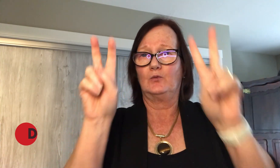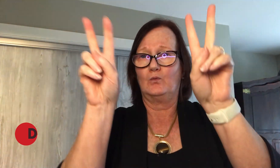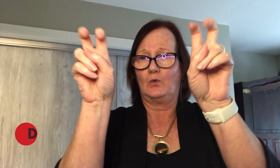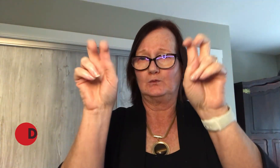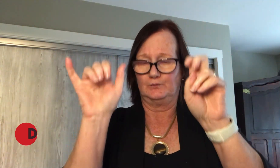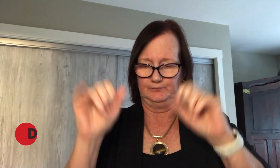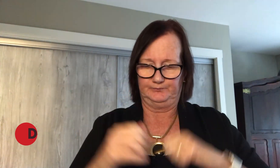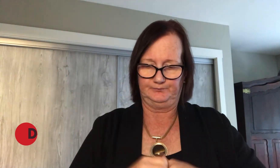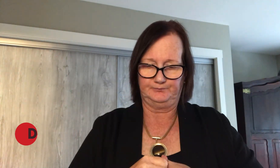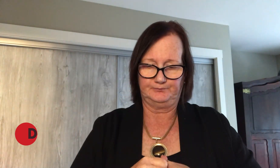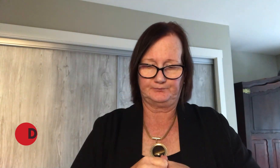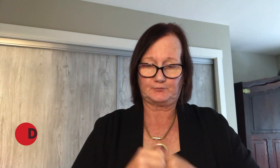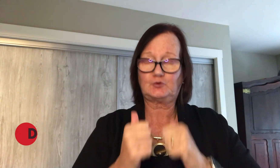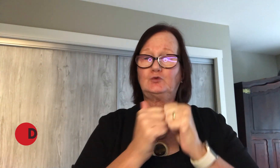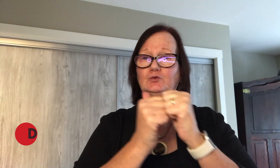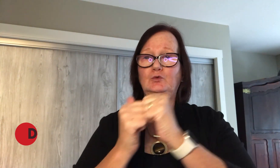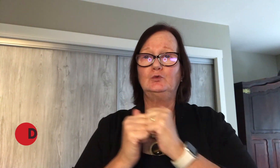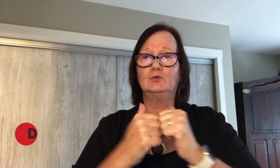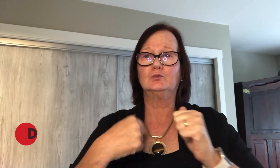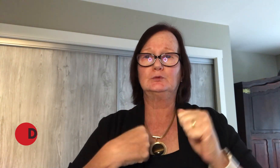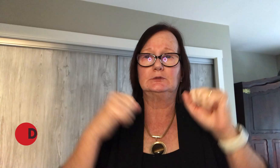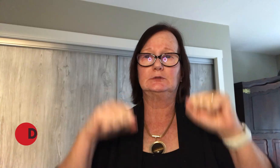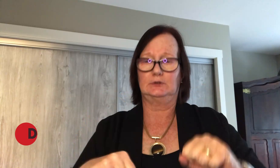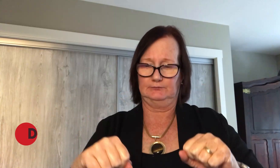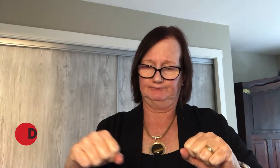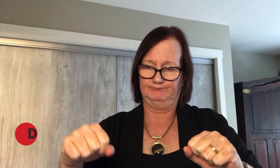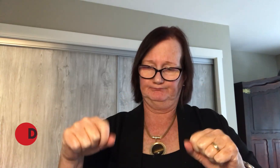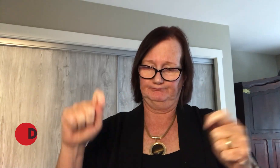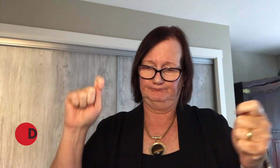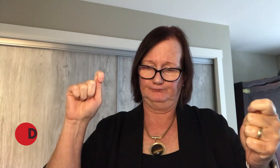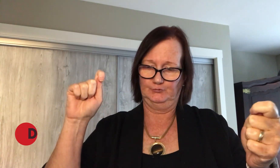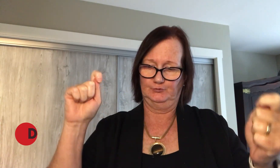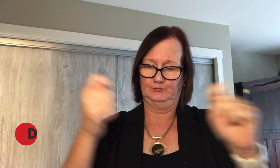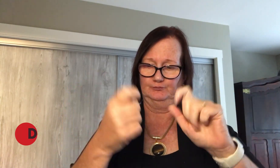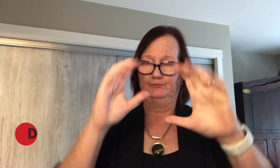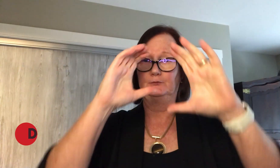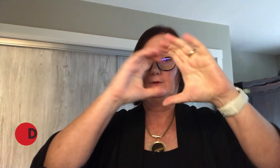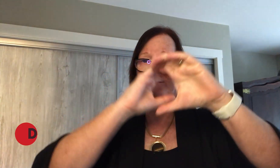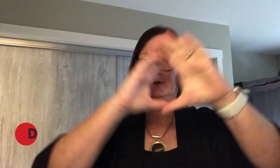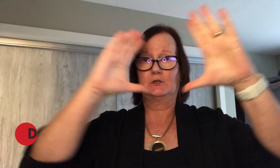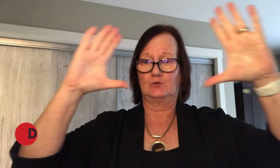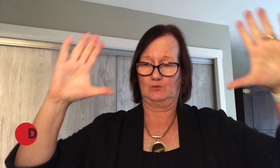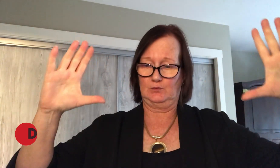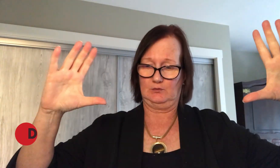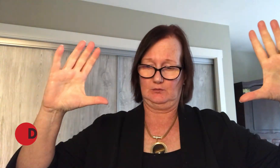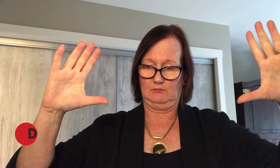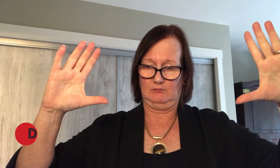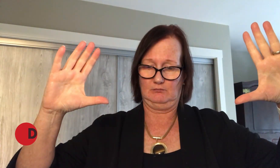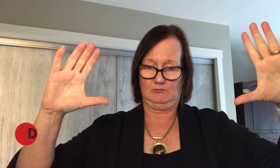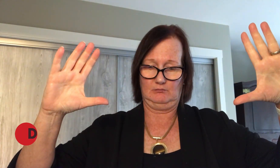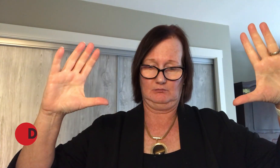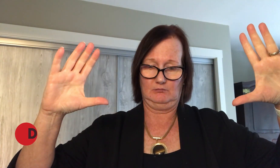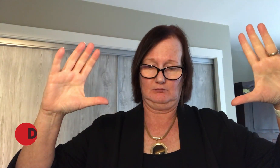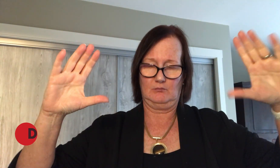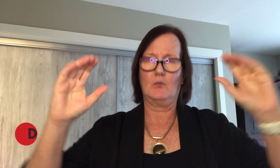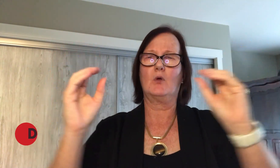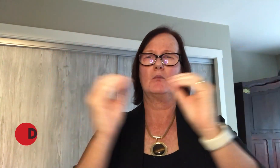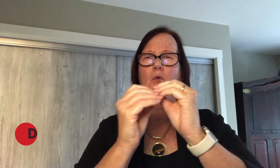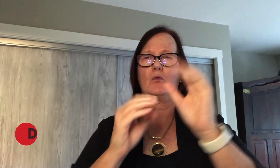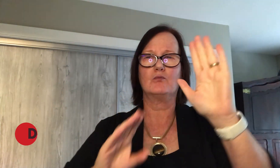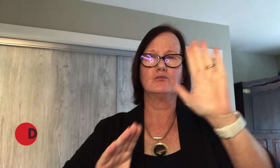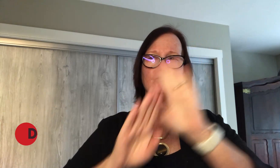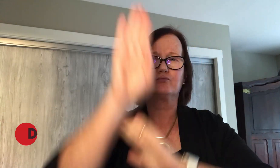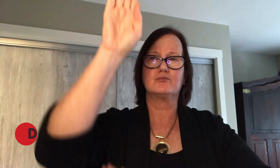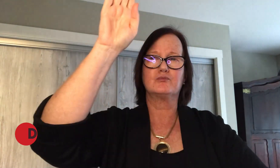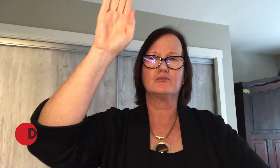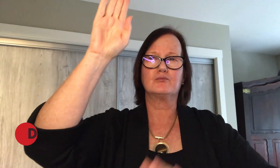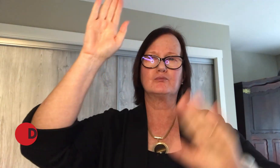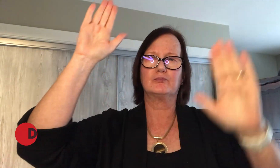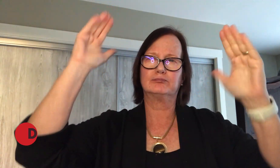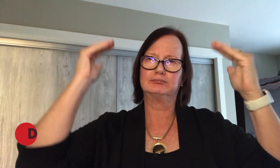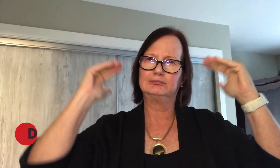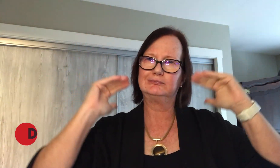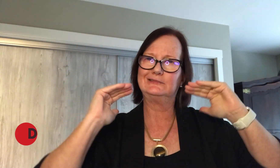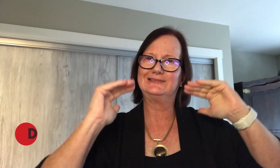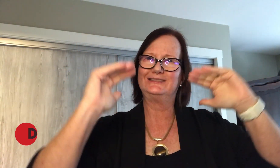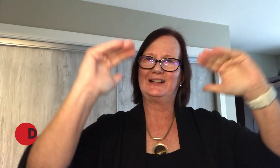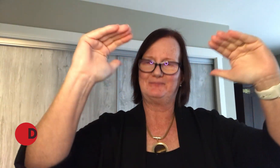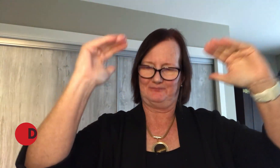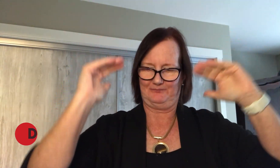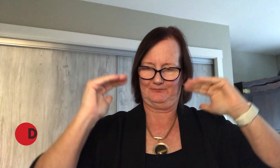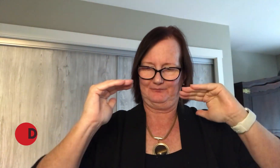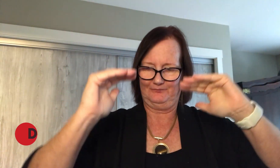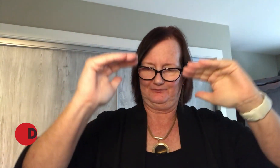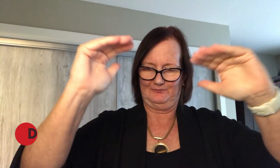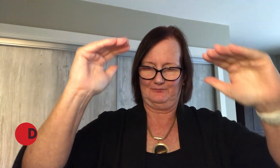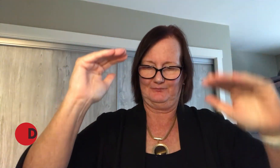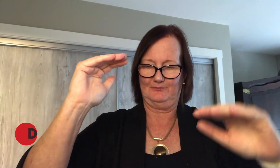"Together, we can turn our vision of a more prosperous, more sustainable and